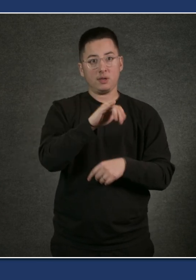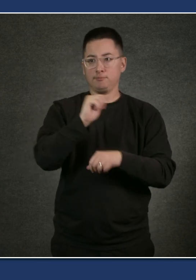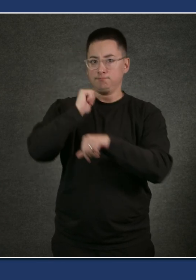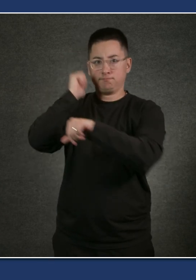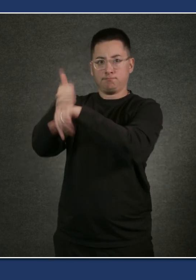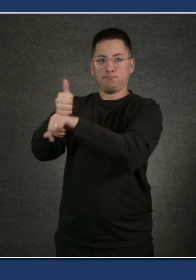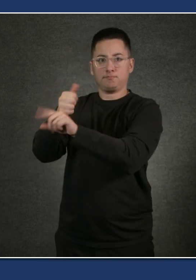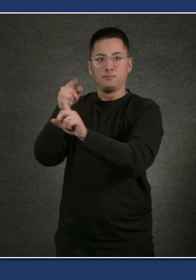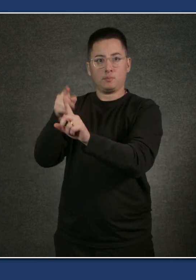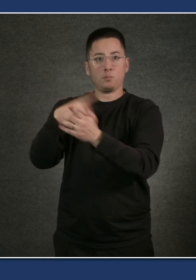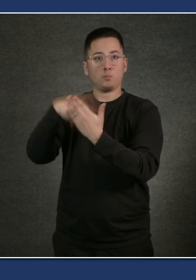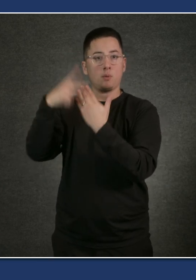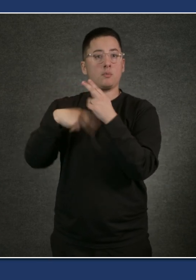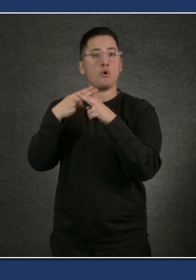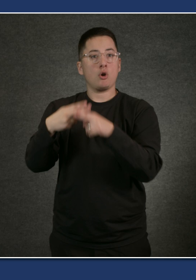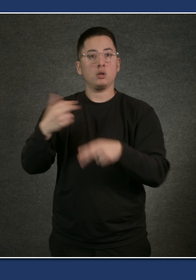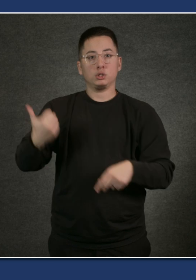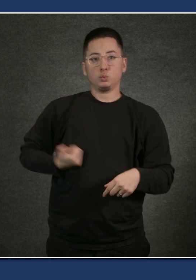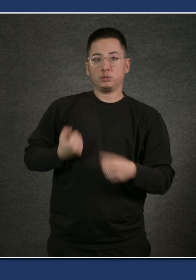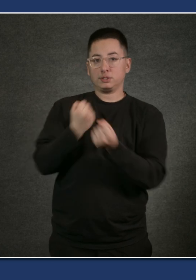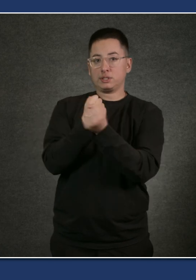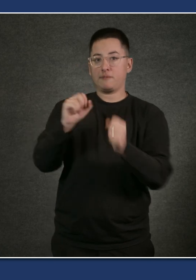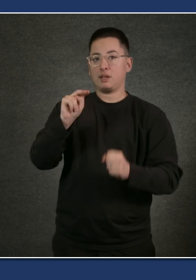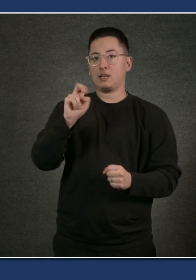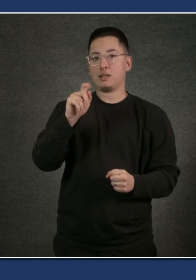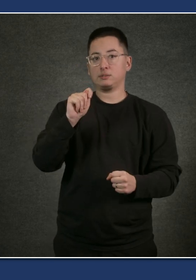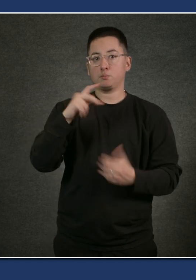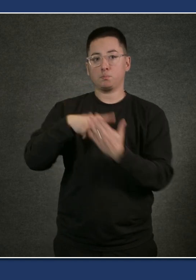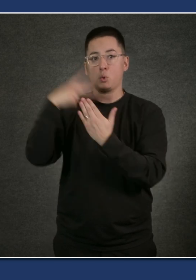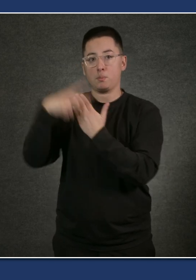Net Program, named in honor of Alex Smith,